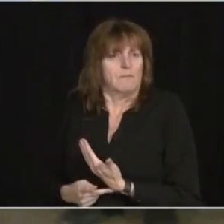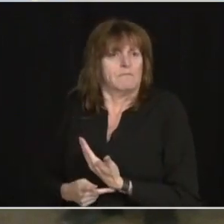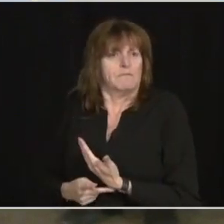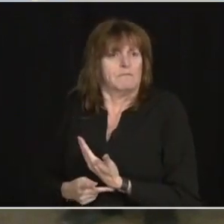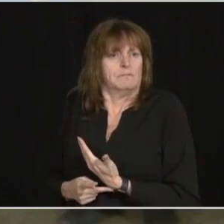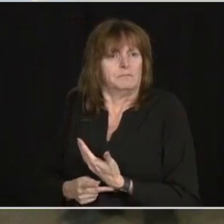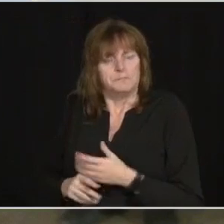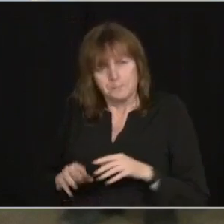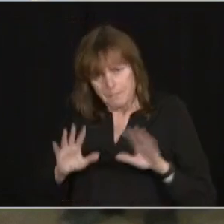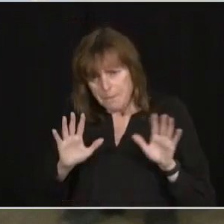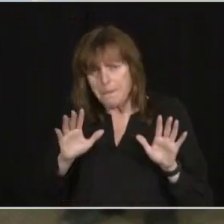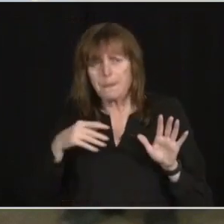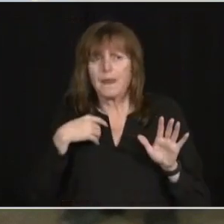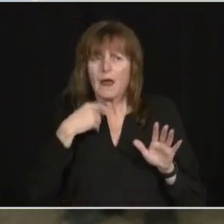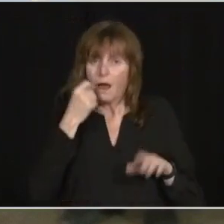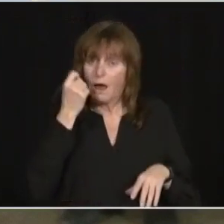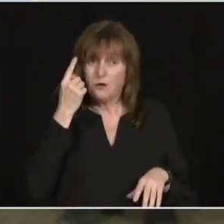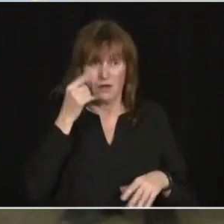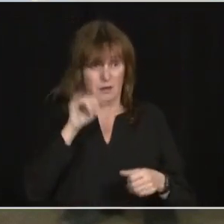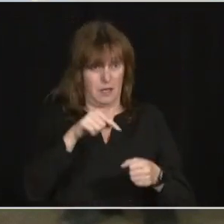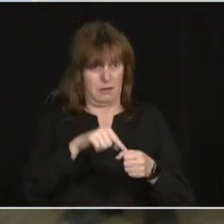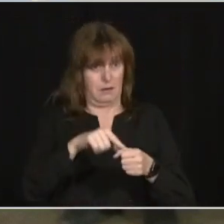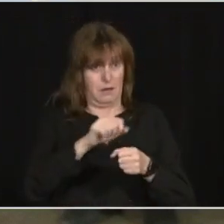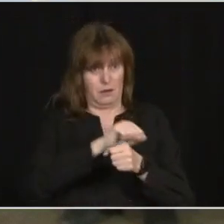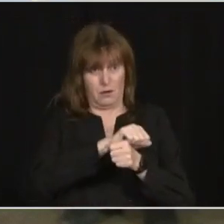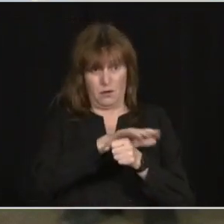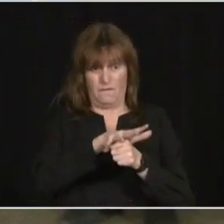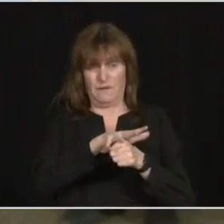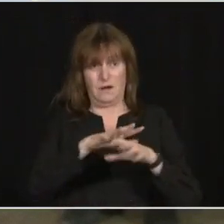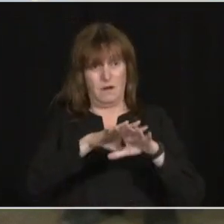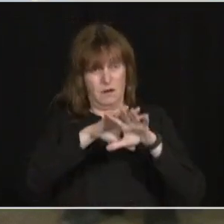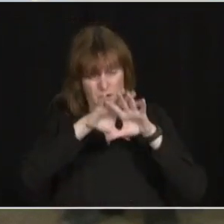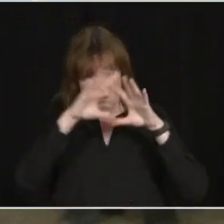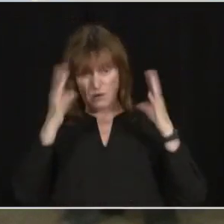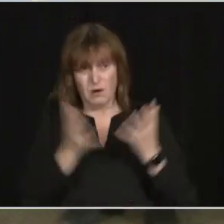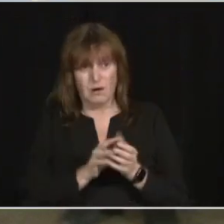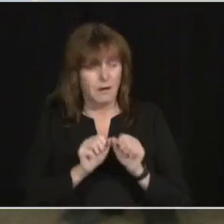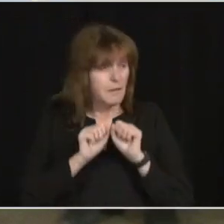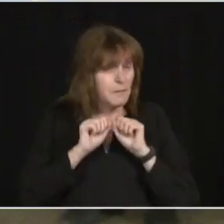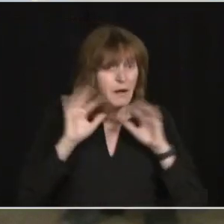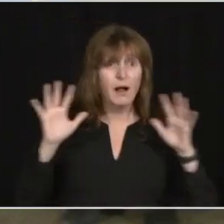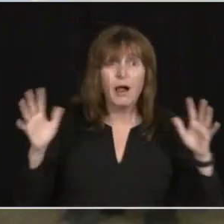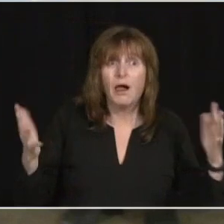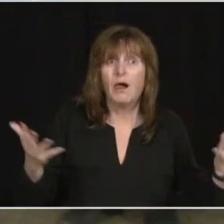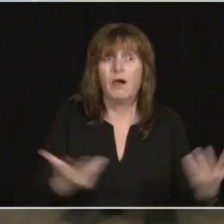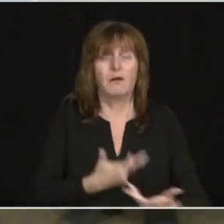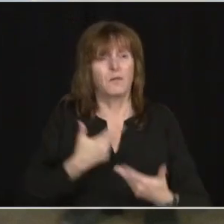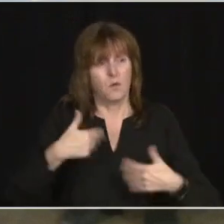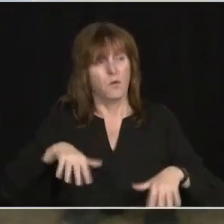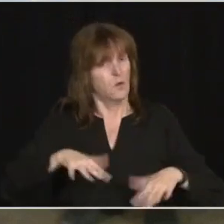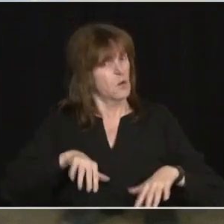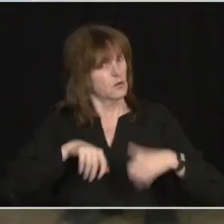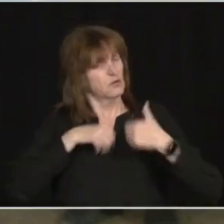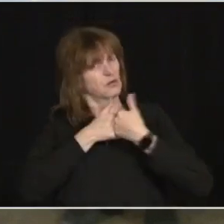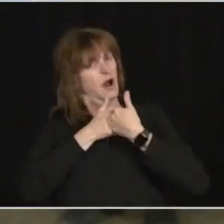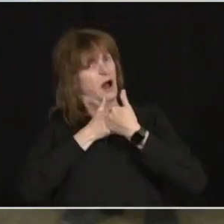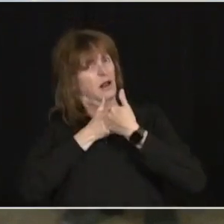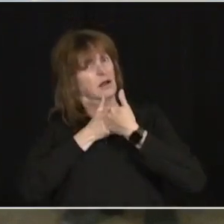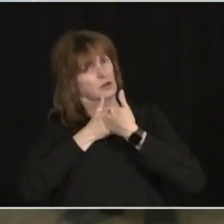its global speed and the challenges of this pandemic require us to learn lessons and improve going forward,